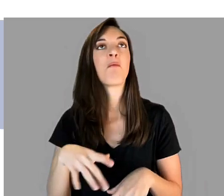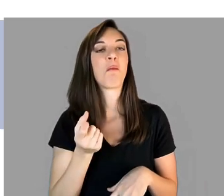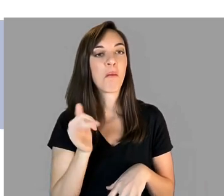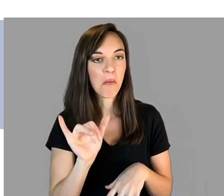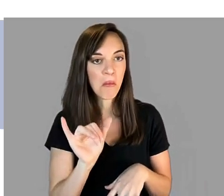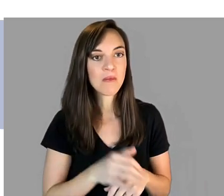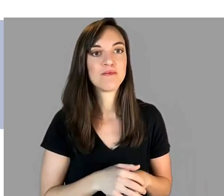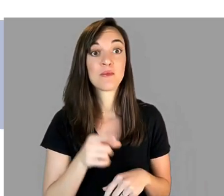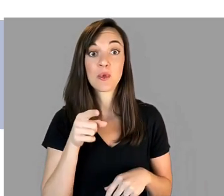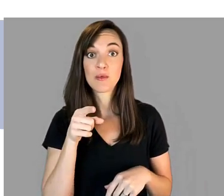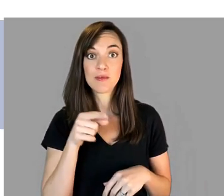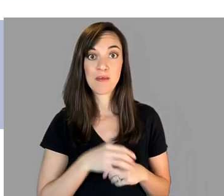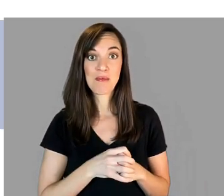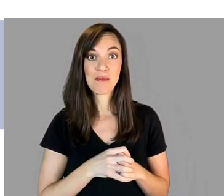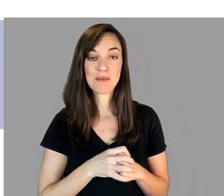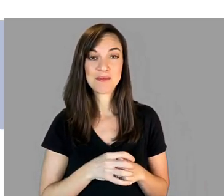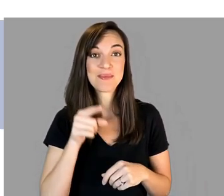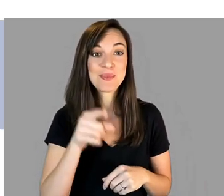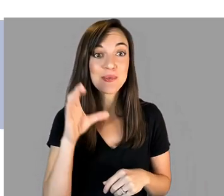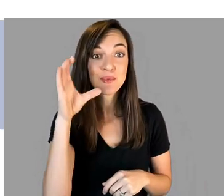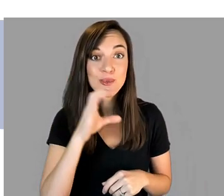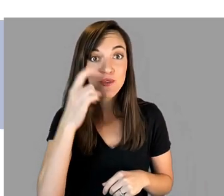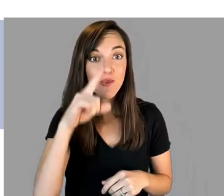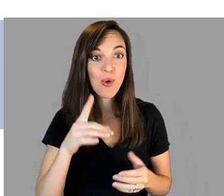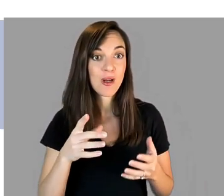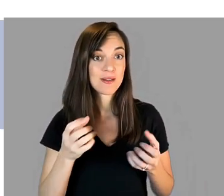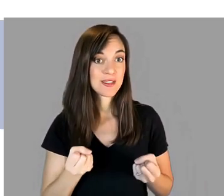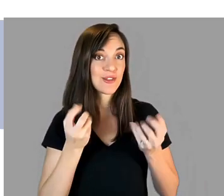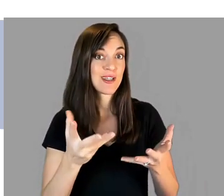Looking for suggestions on assessments to use for students who are DHH?